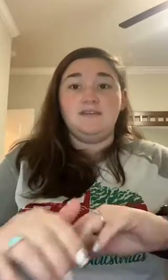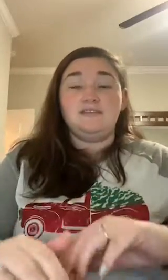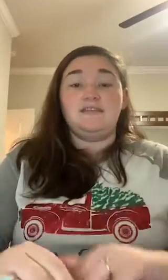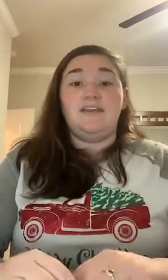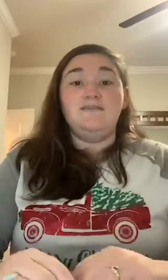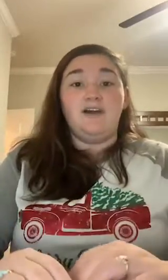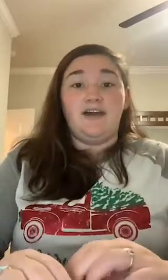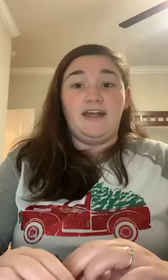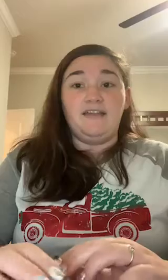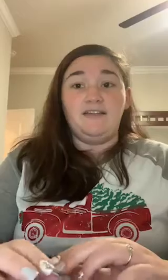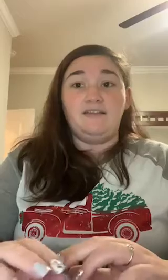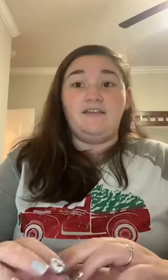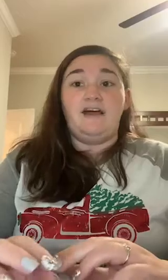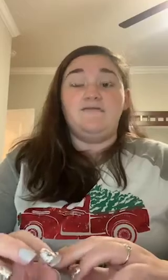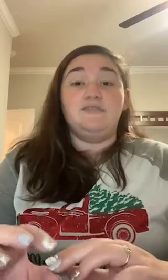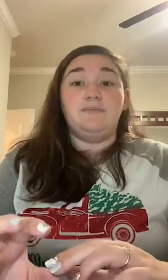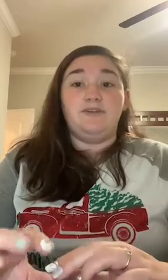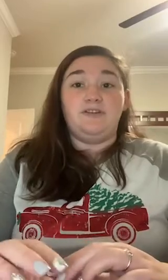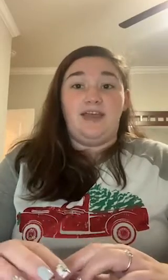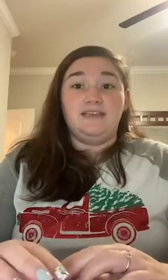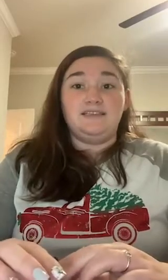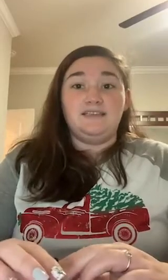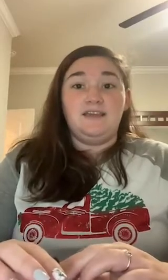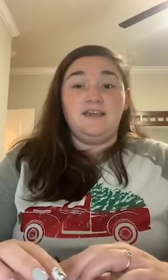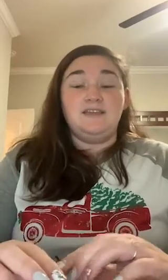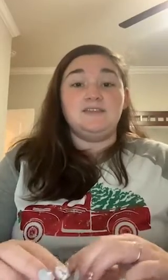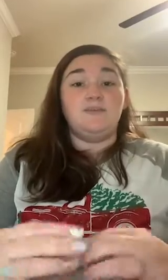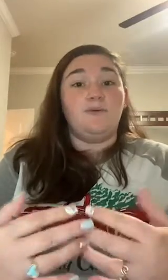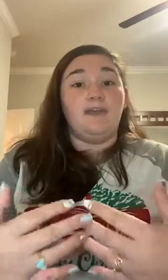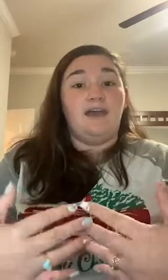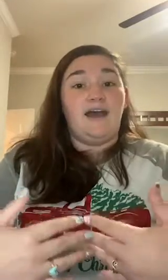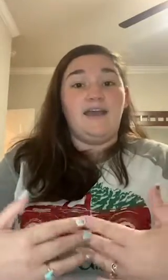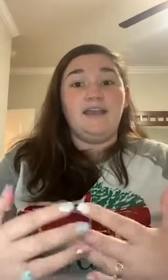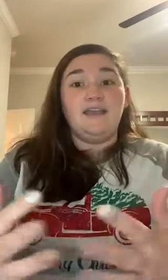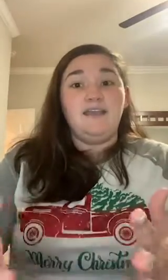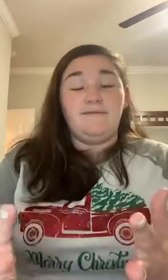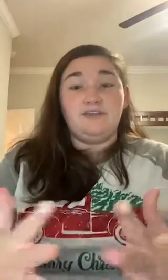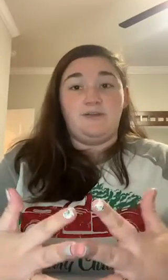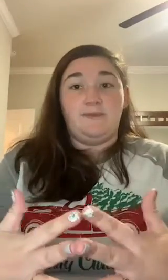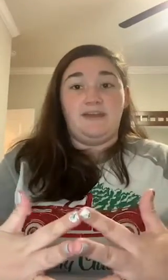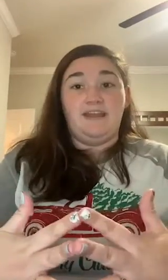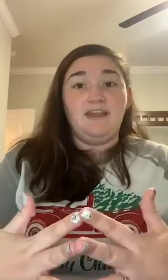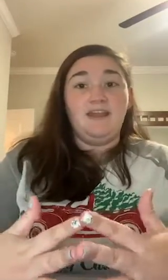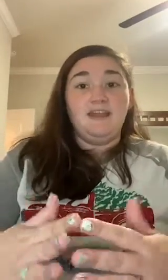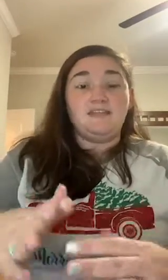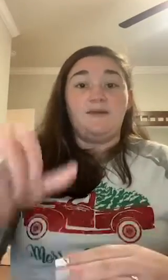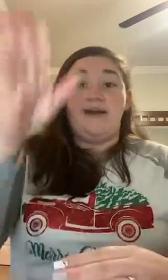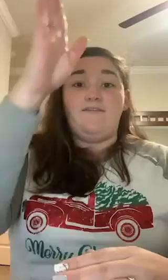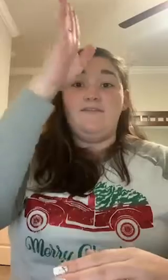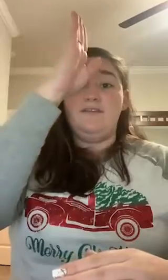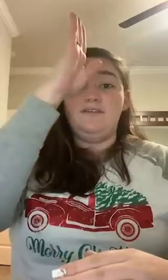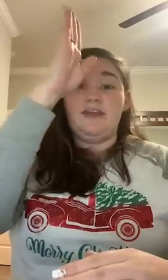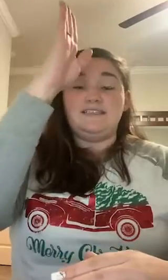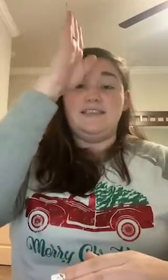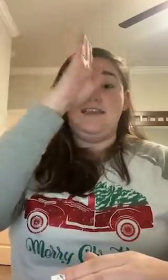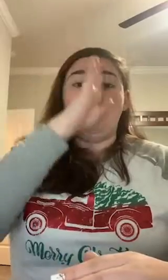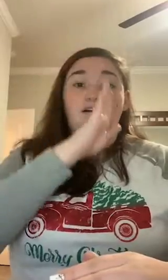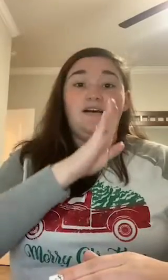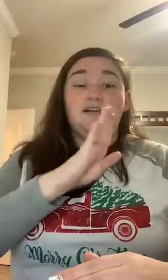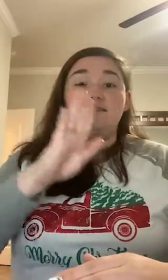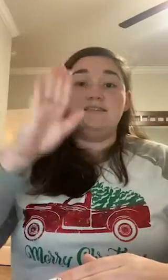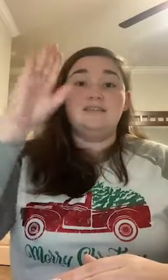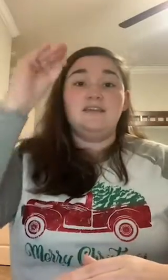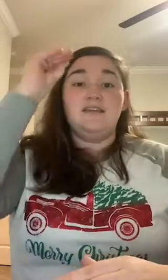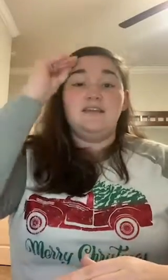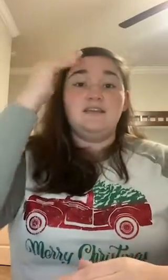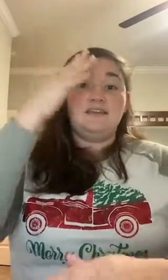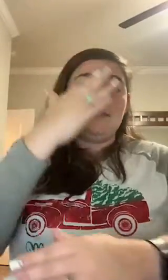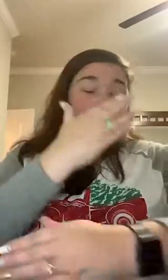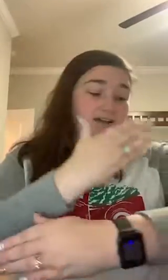son of God, loves pure light. so the way that i am interpreting it so i have... i say God's son